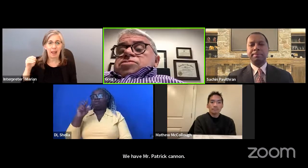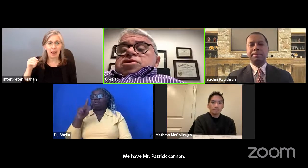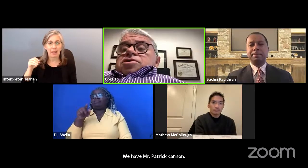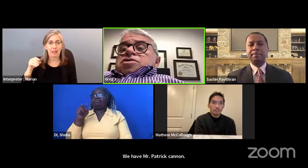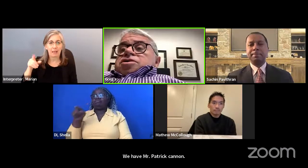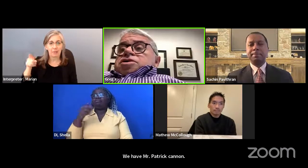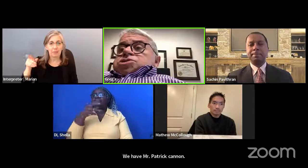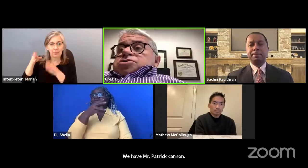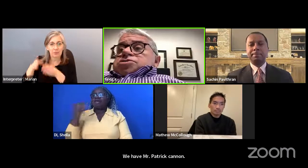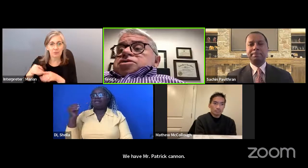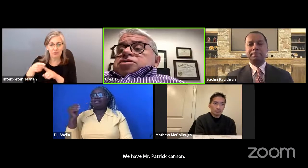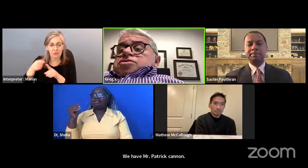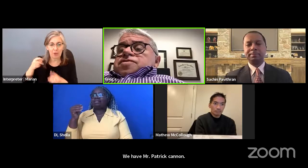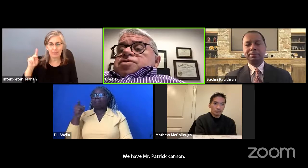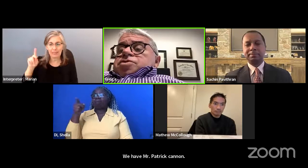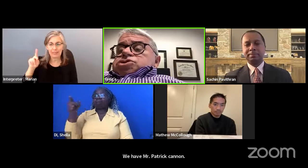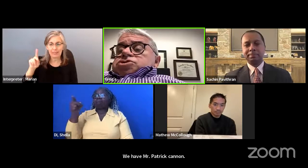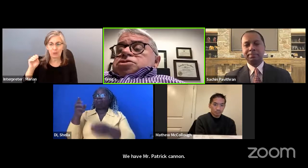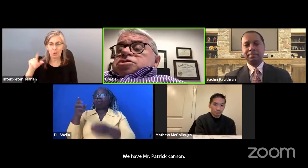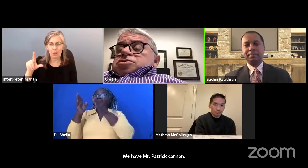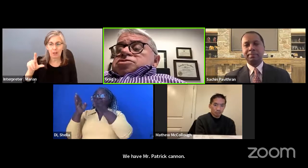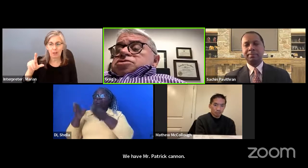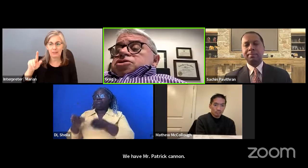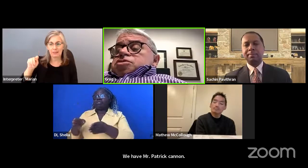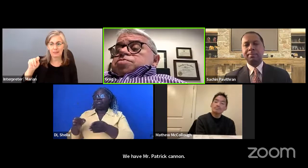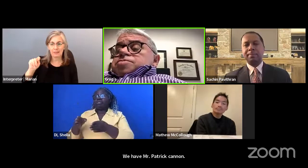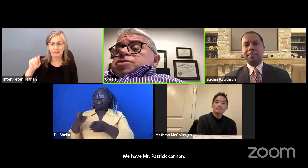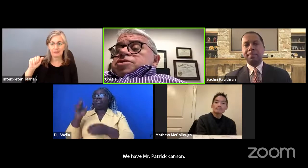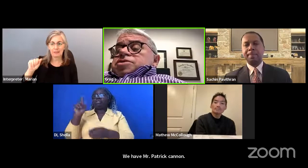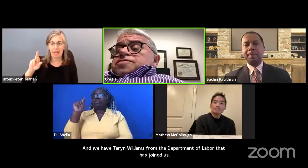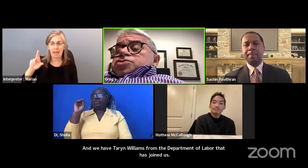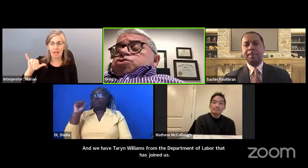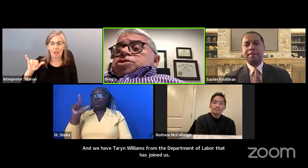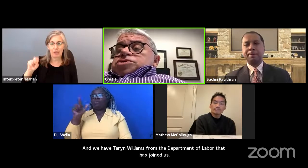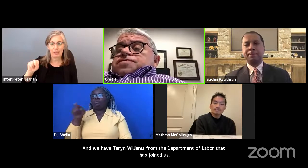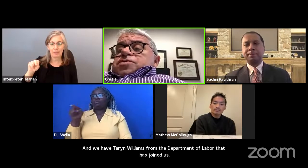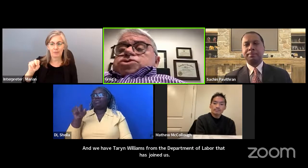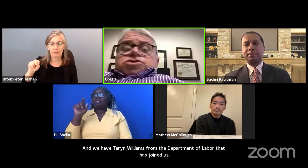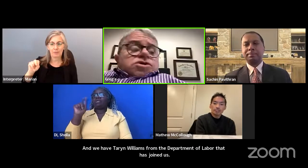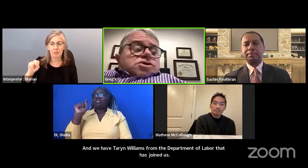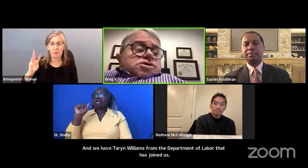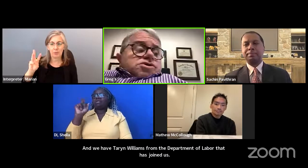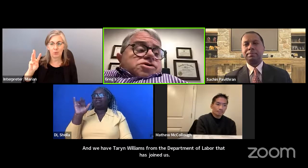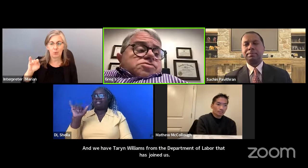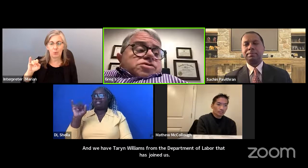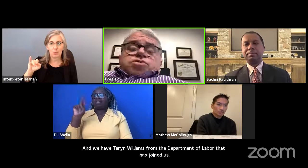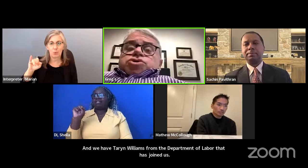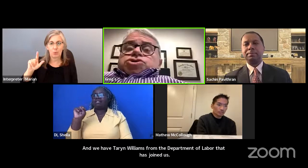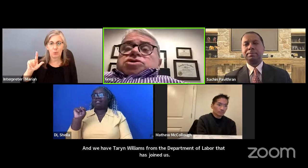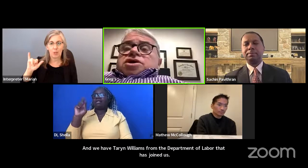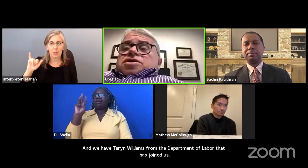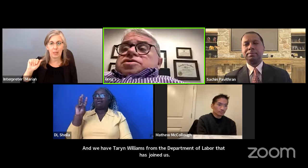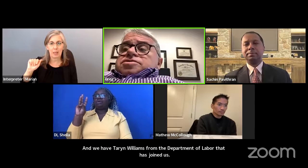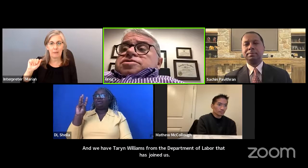Excellent, thank you very much. And thank you for joining us, folks. We appreciate that.